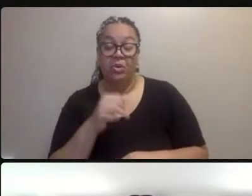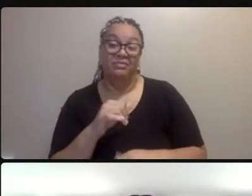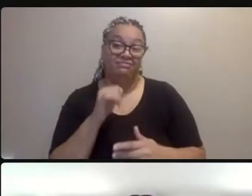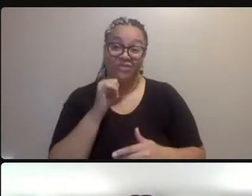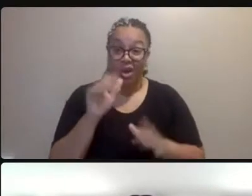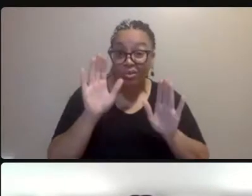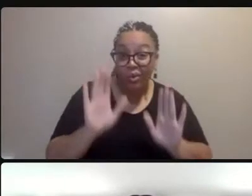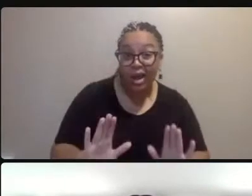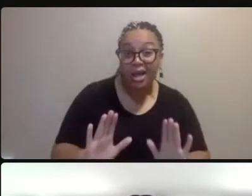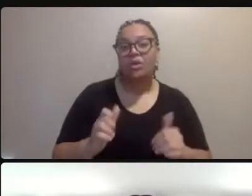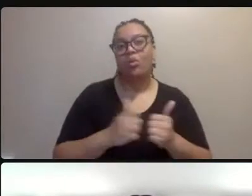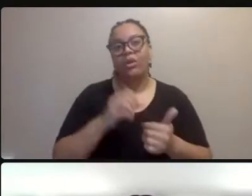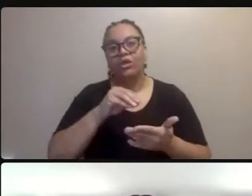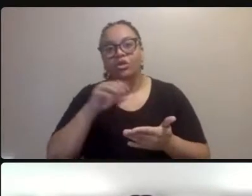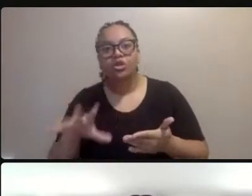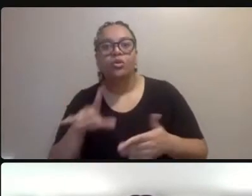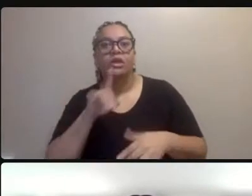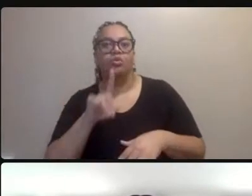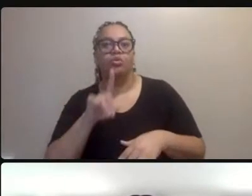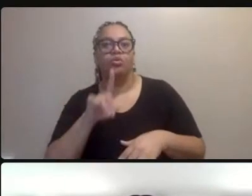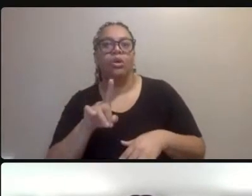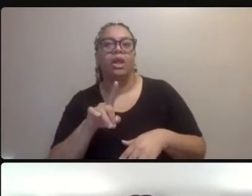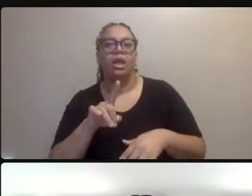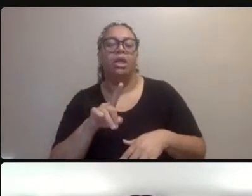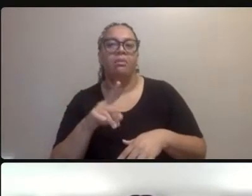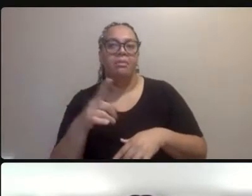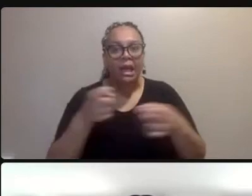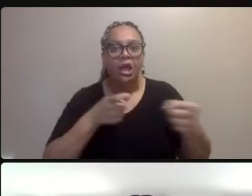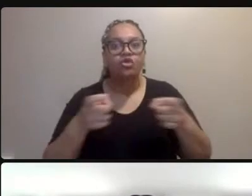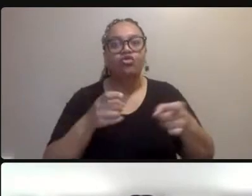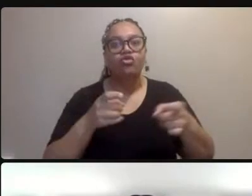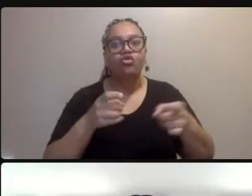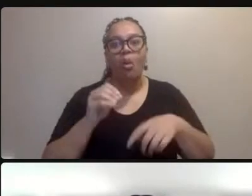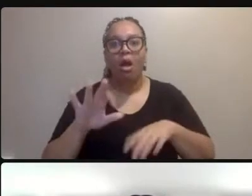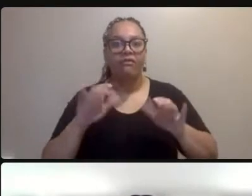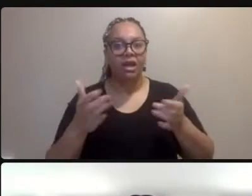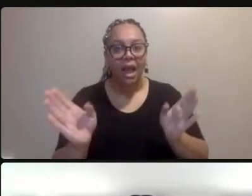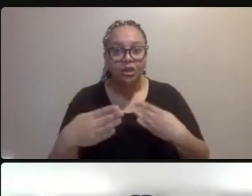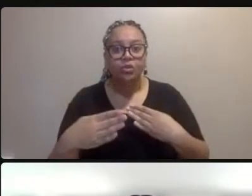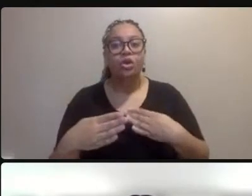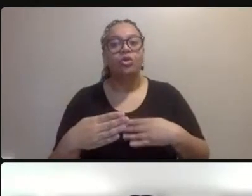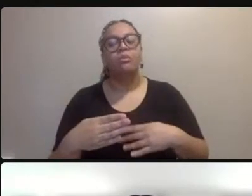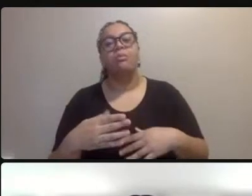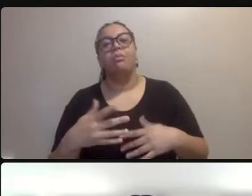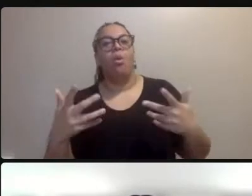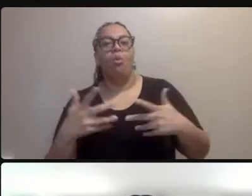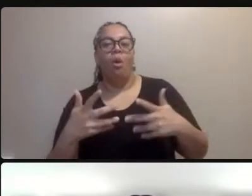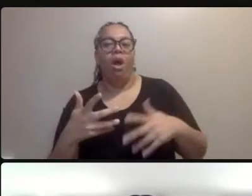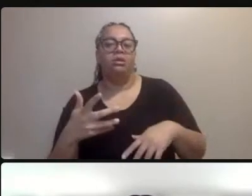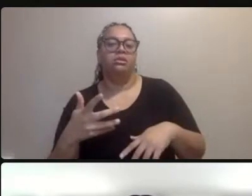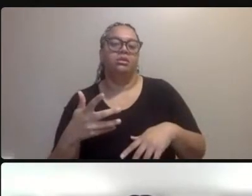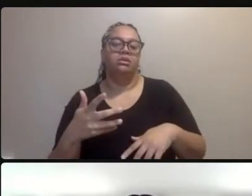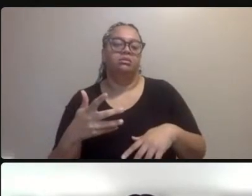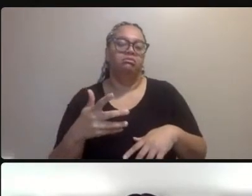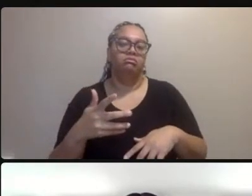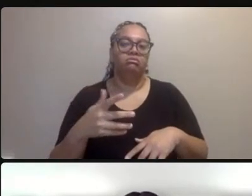ARE A LITTLE UPSIDE DOWN RIGHT